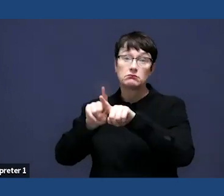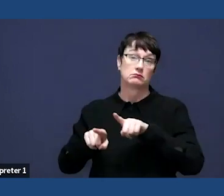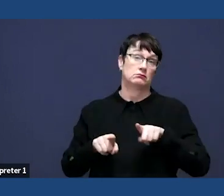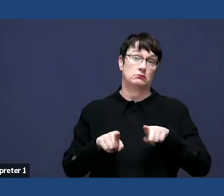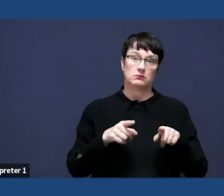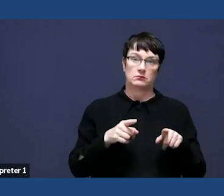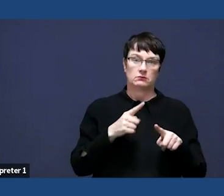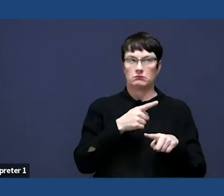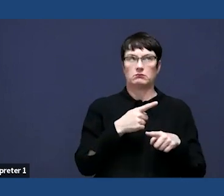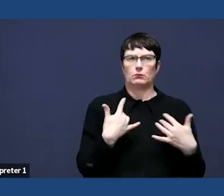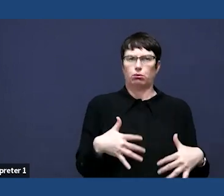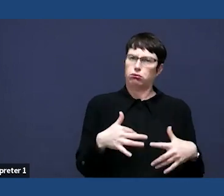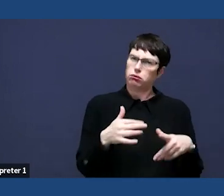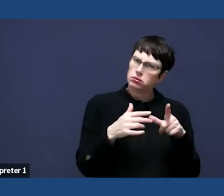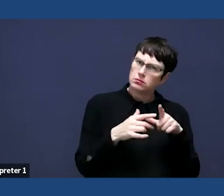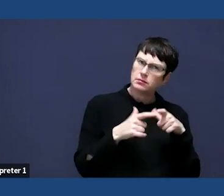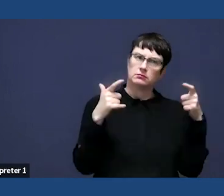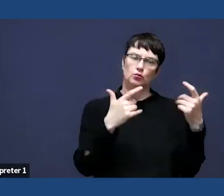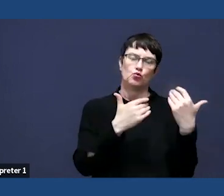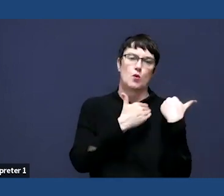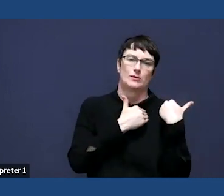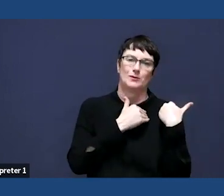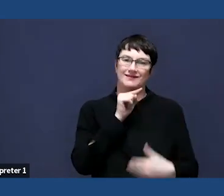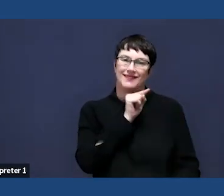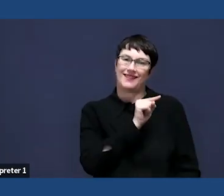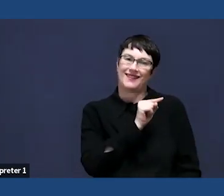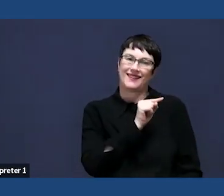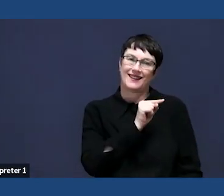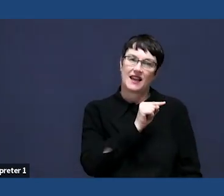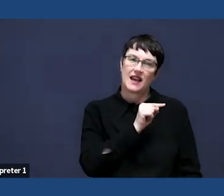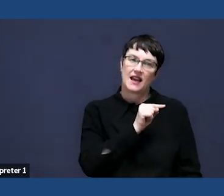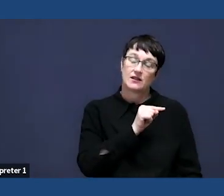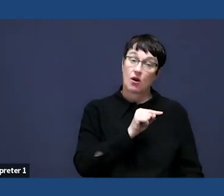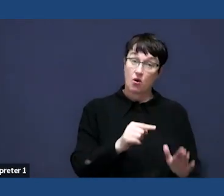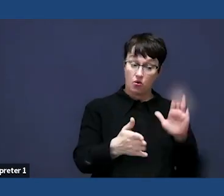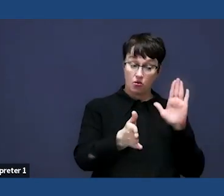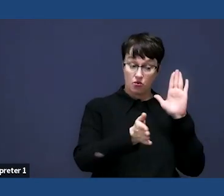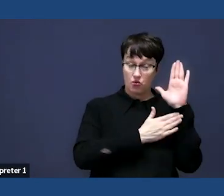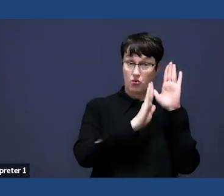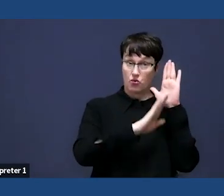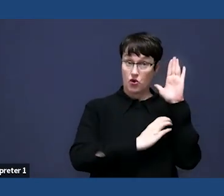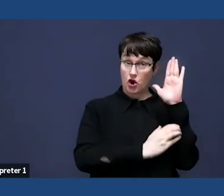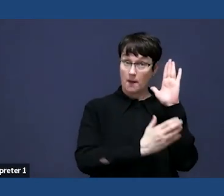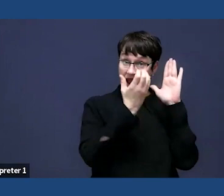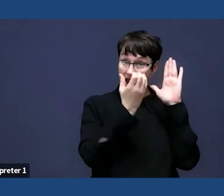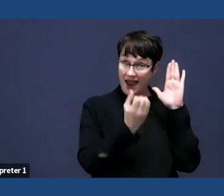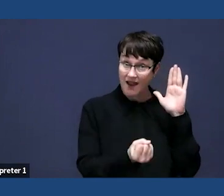So that in fact step after step between the national government, local government, private